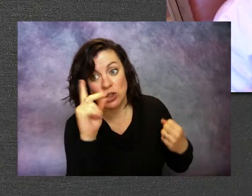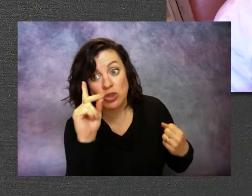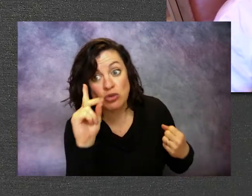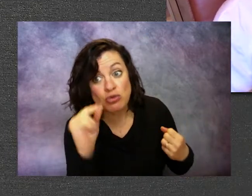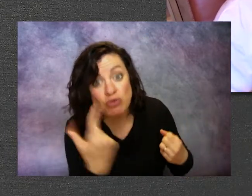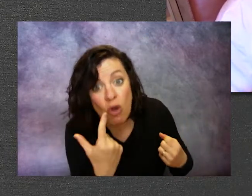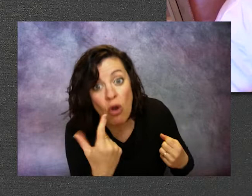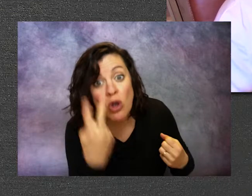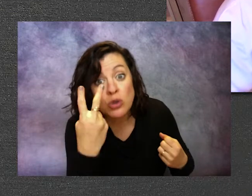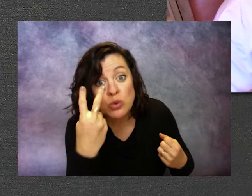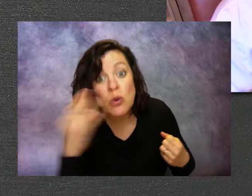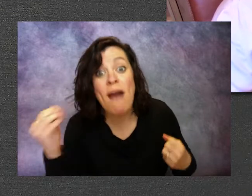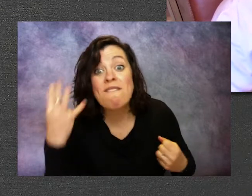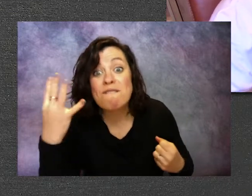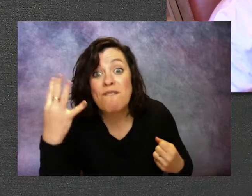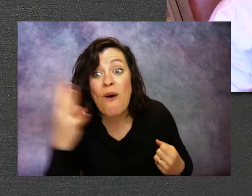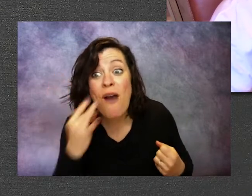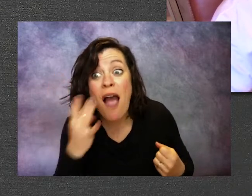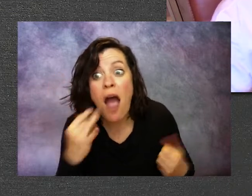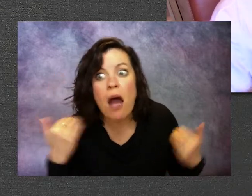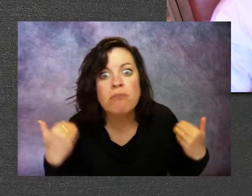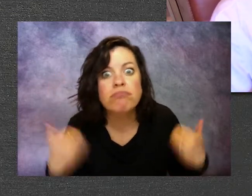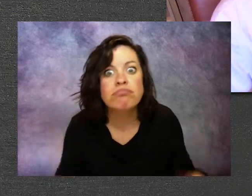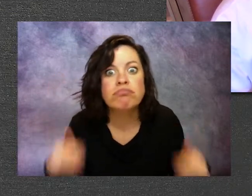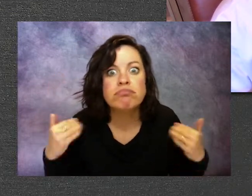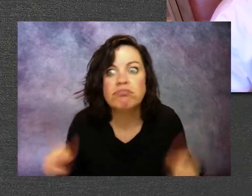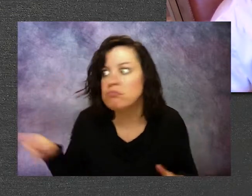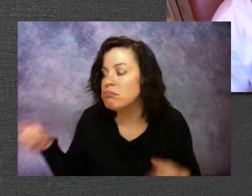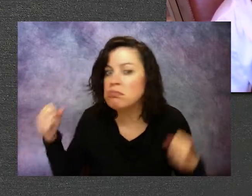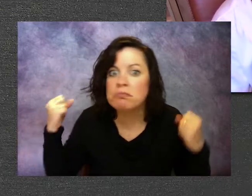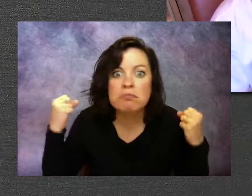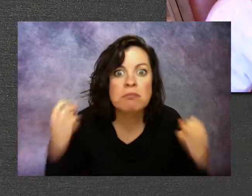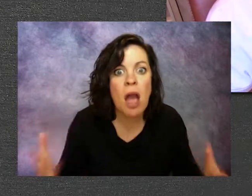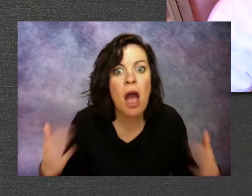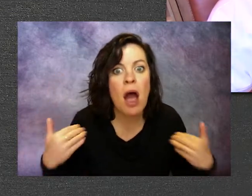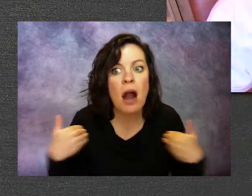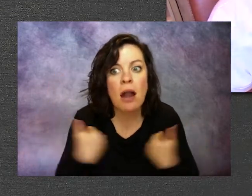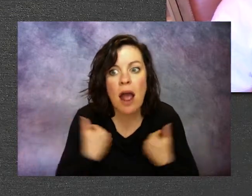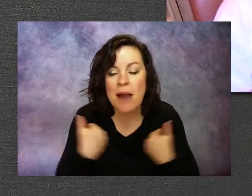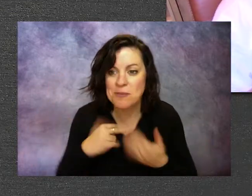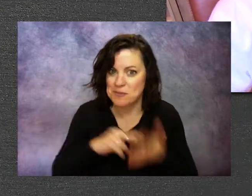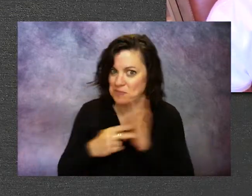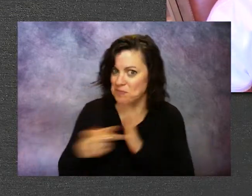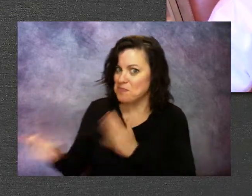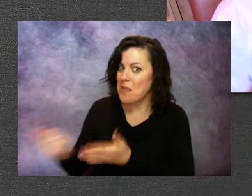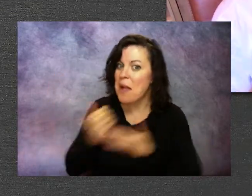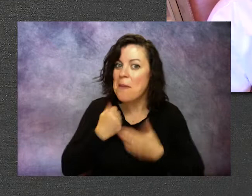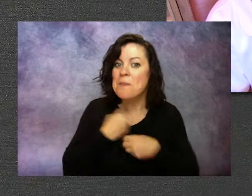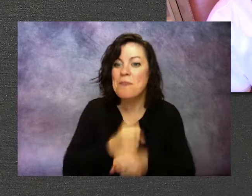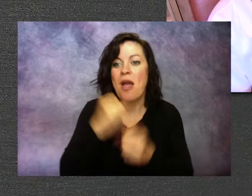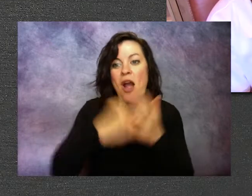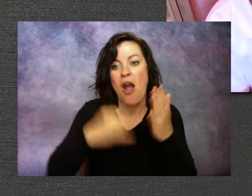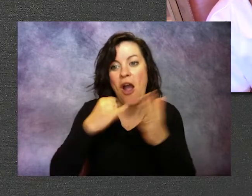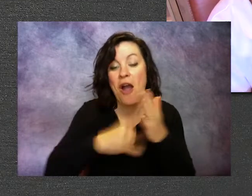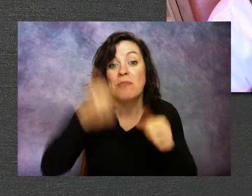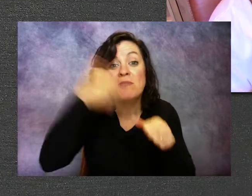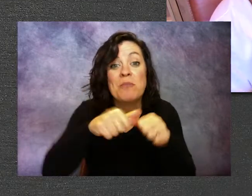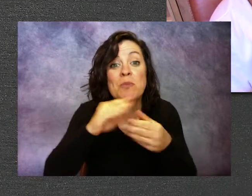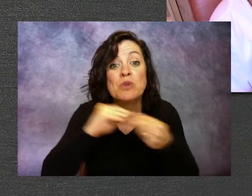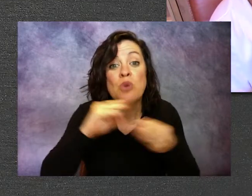He's the right guy to make this craft, aren't you? Okay, so, remember in the story that harry gets clean, he's clean when he starts and then